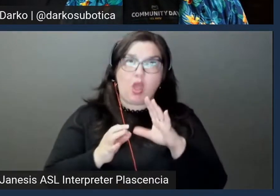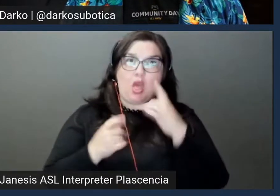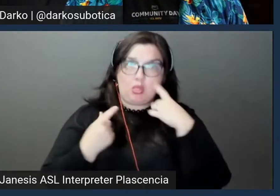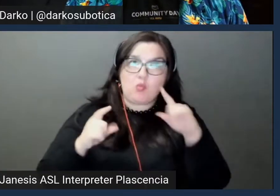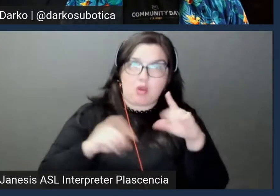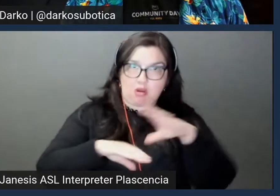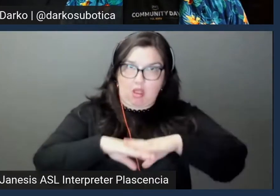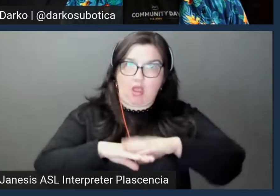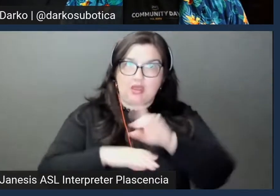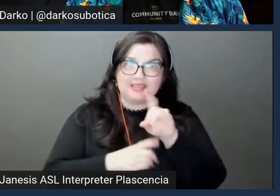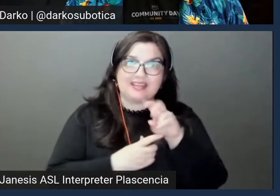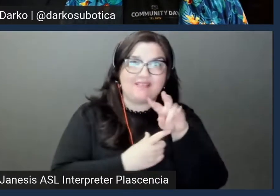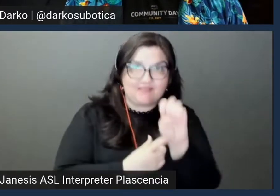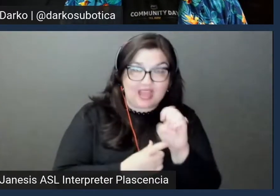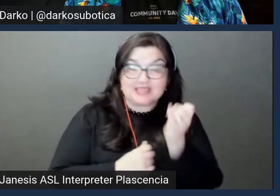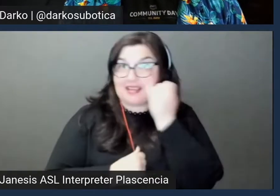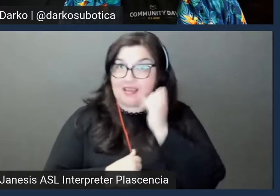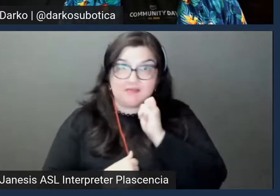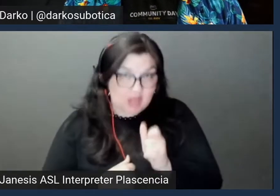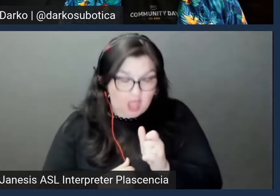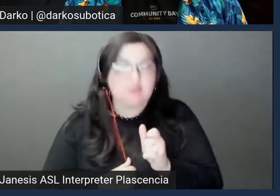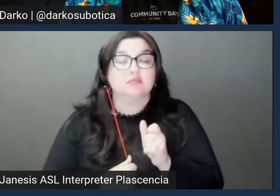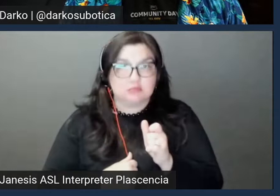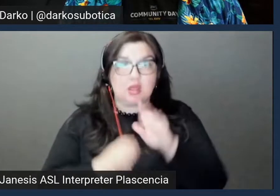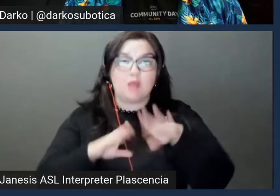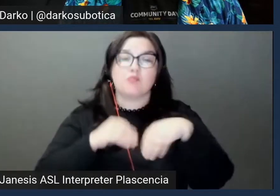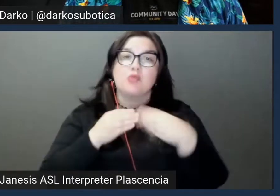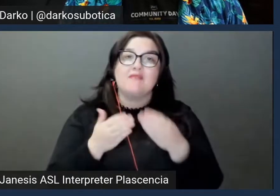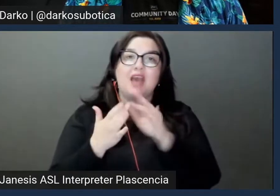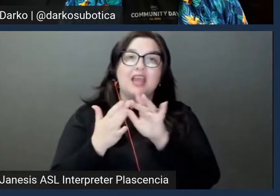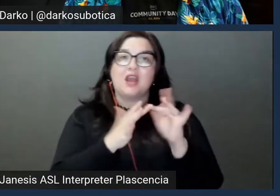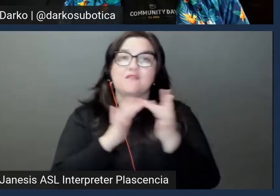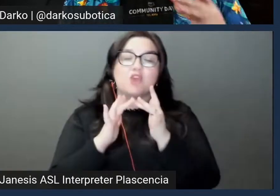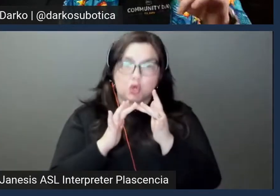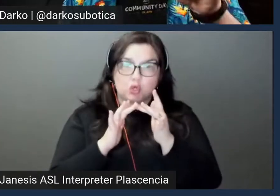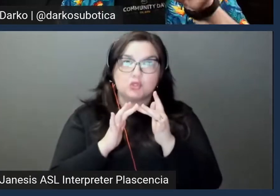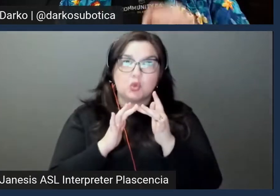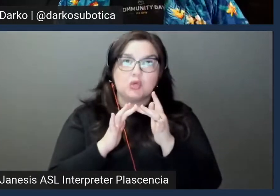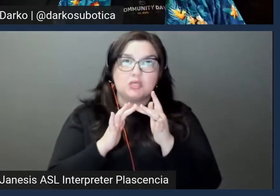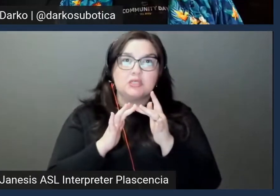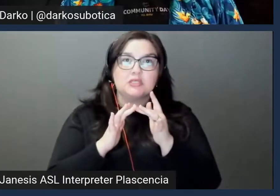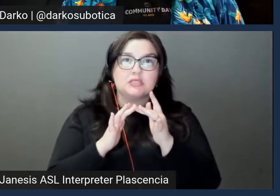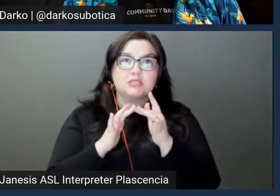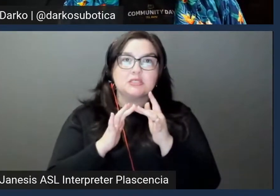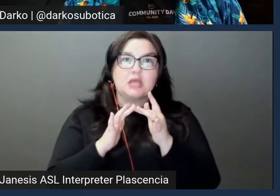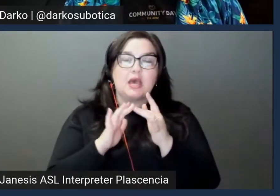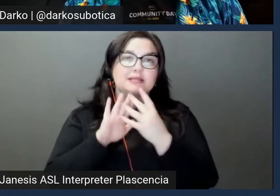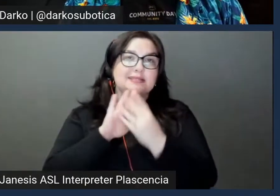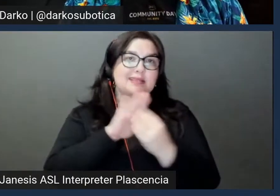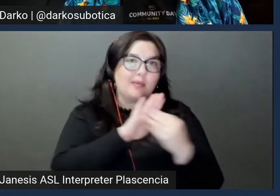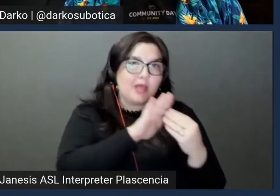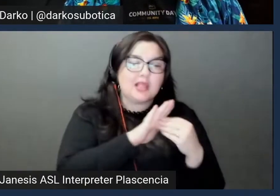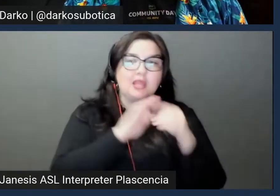we also provide you this virtual simulator environment. It's called Panorama Test Utility,